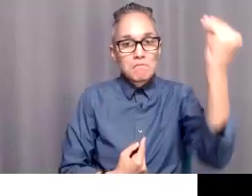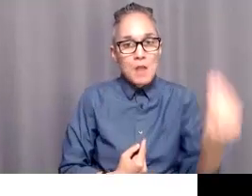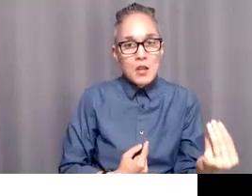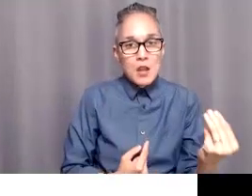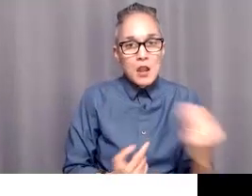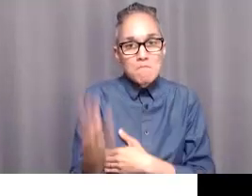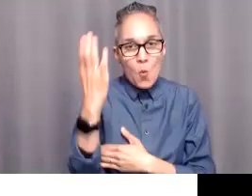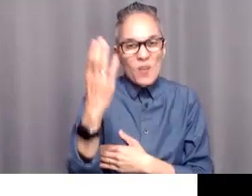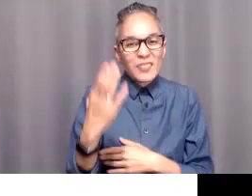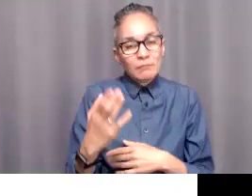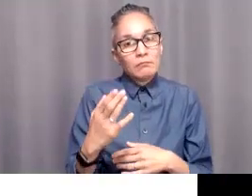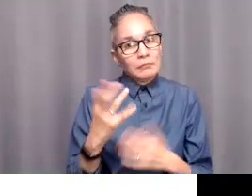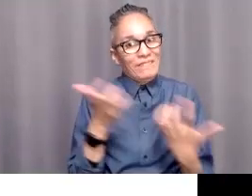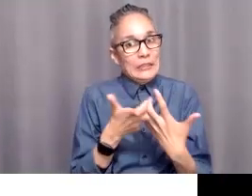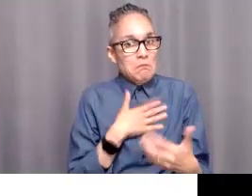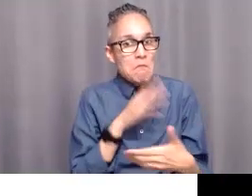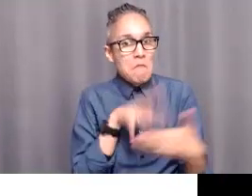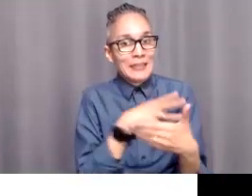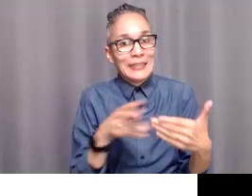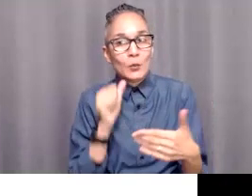That is at my convenience, not the students convenience.